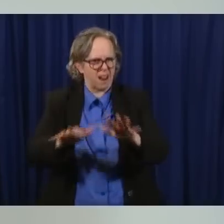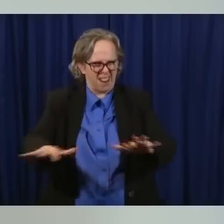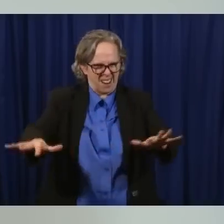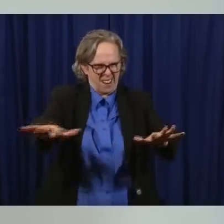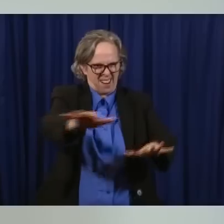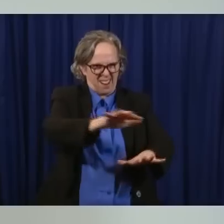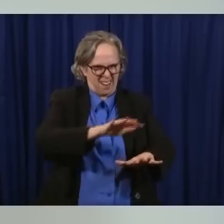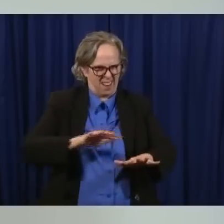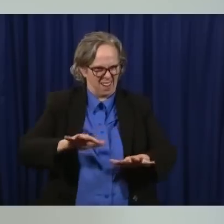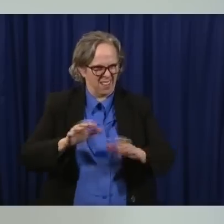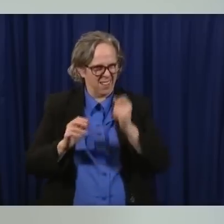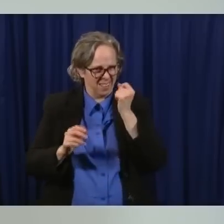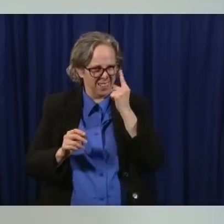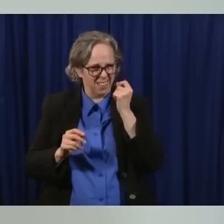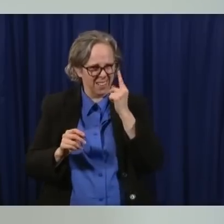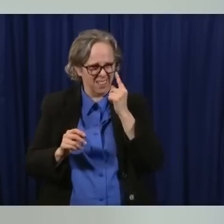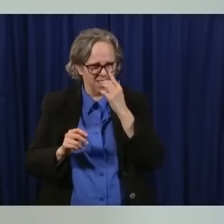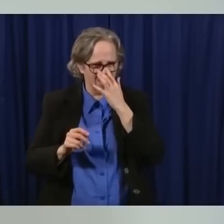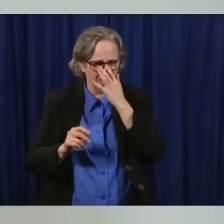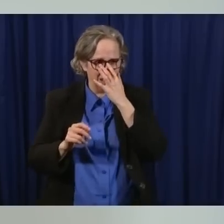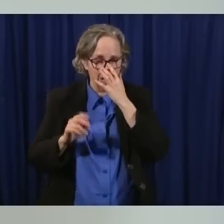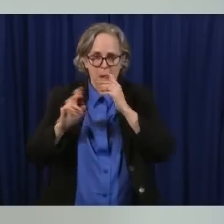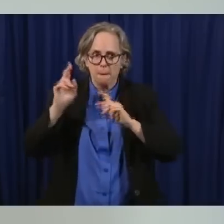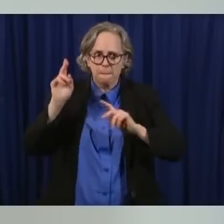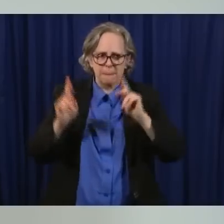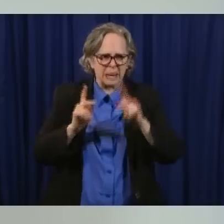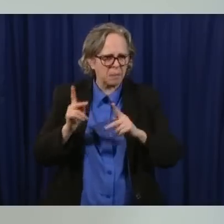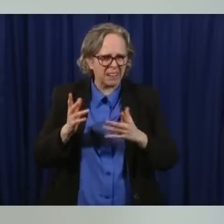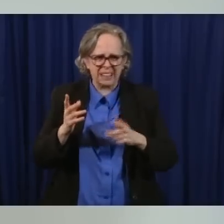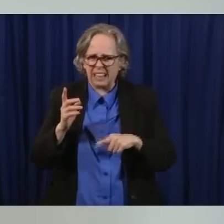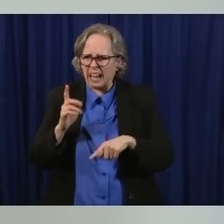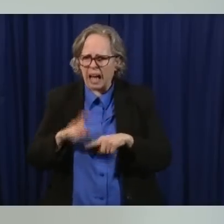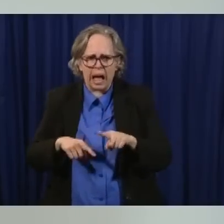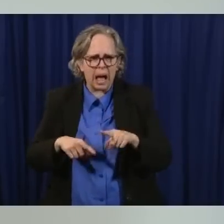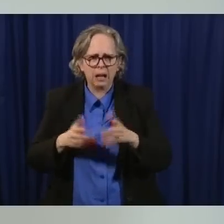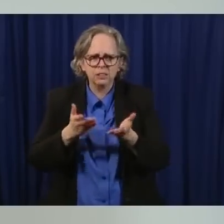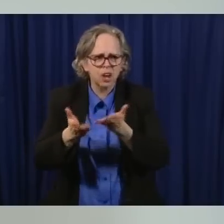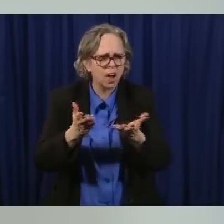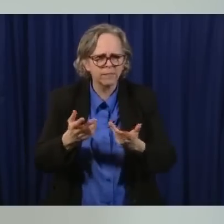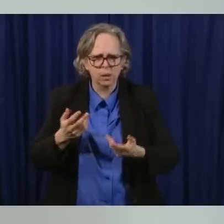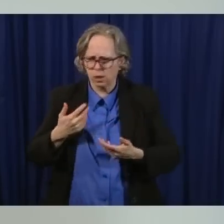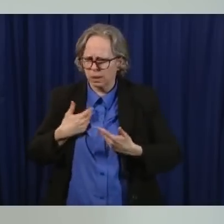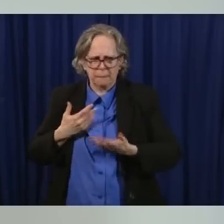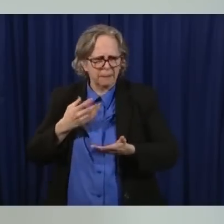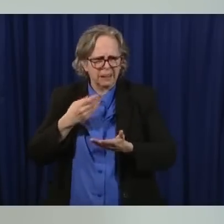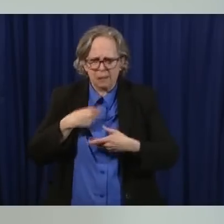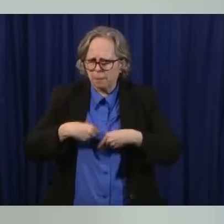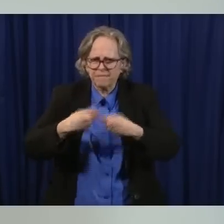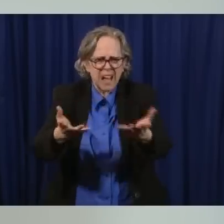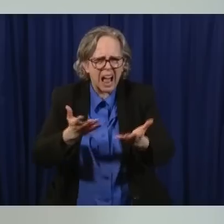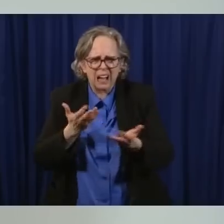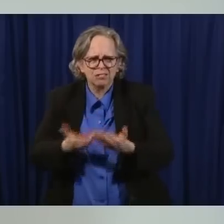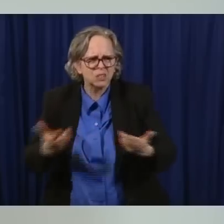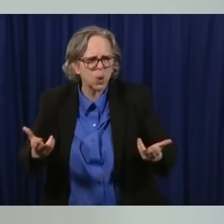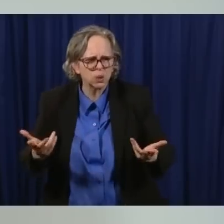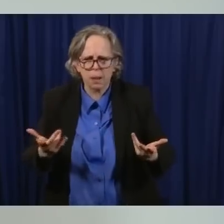GOVERNMENT. NOT ABOUT PUBLIC OFFICIALS, THIS IS ABOUT PEOPLE. THIS ABOUT THE PEOPLE THAT